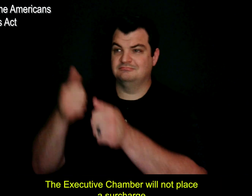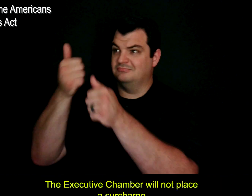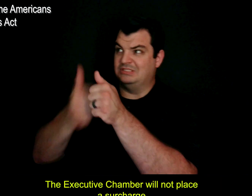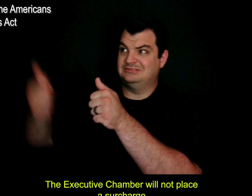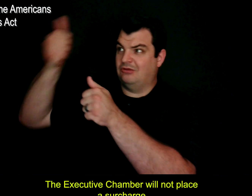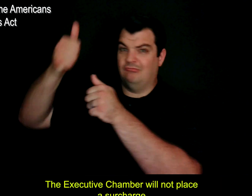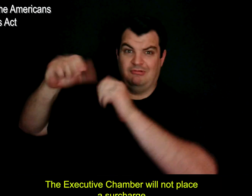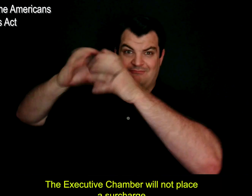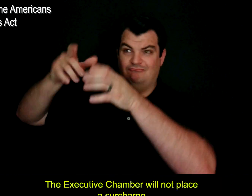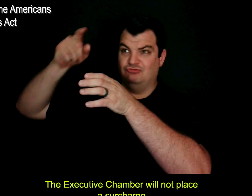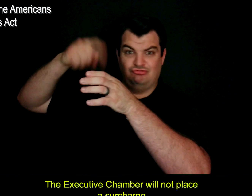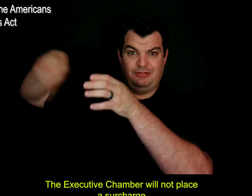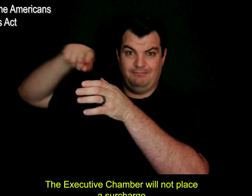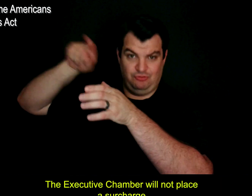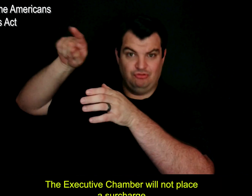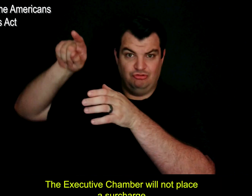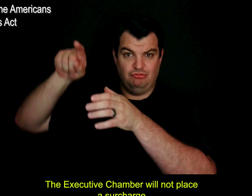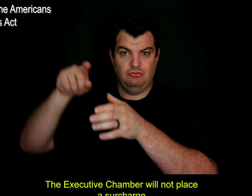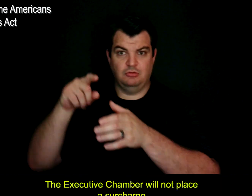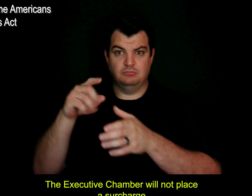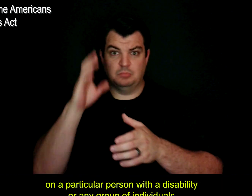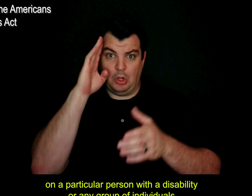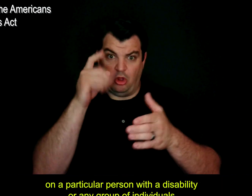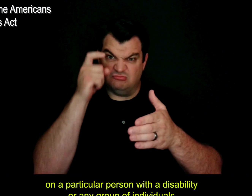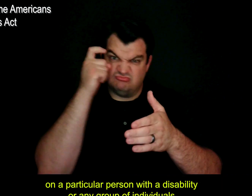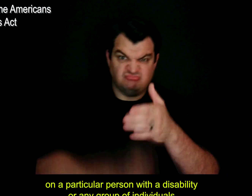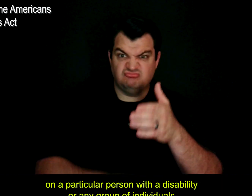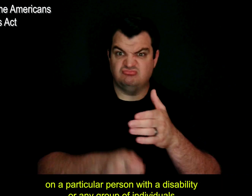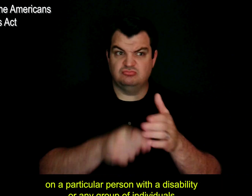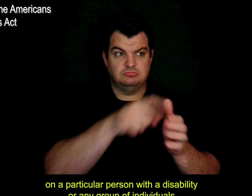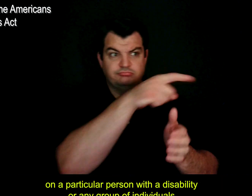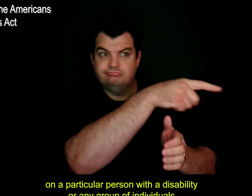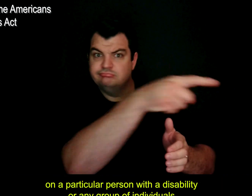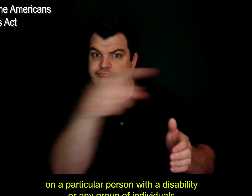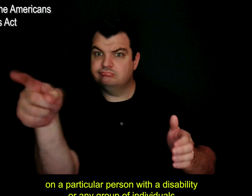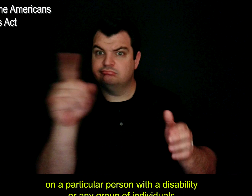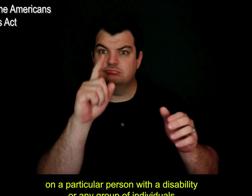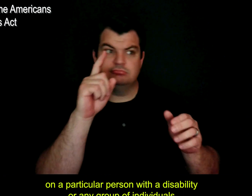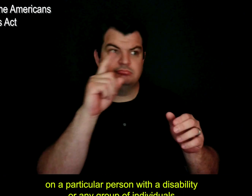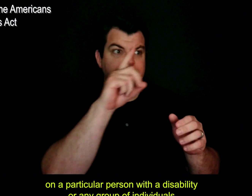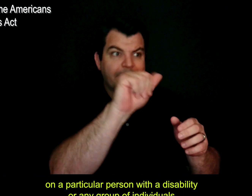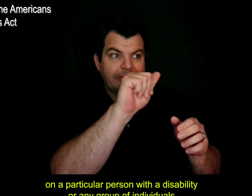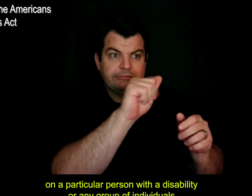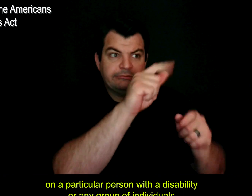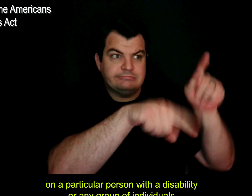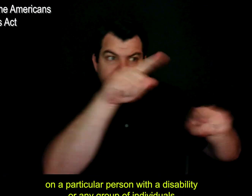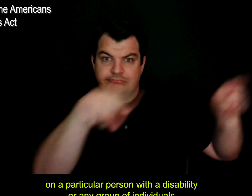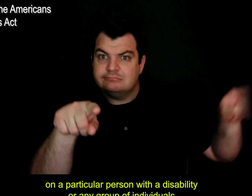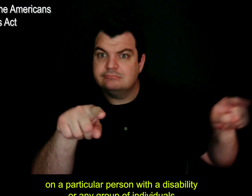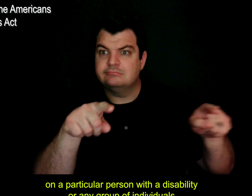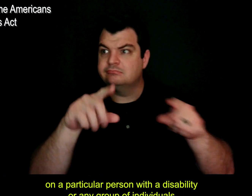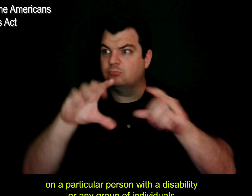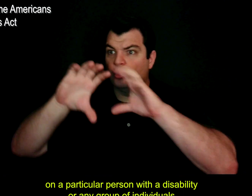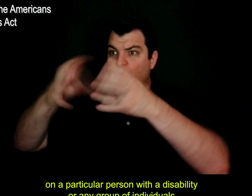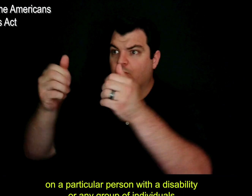The Executive Chamber will not place a surcharge on a particular person with a disability or any group of individuals